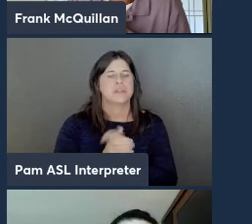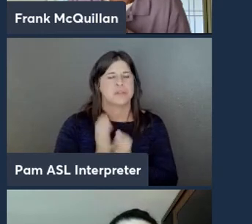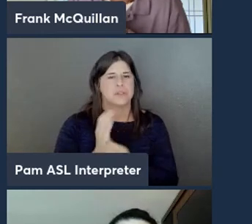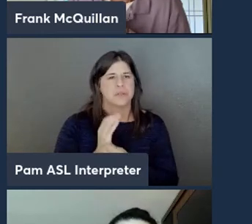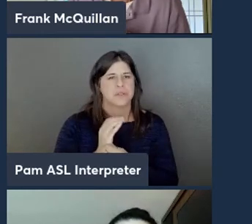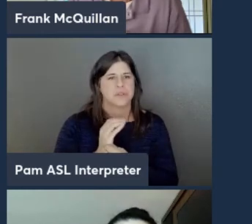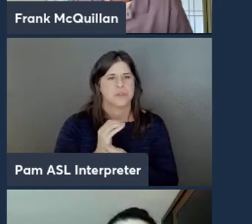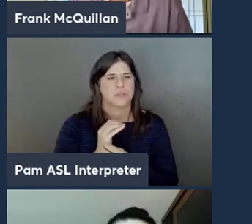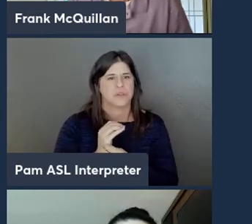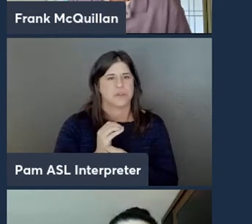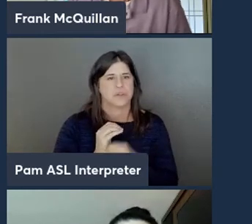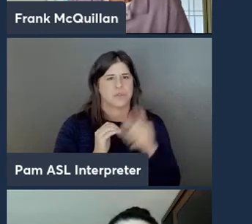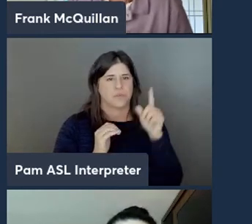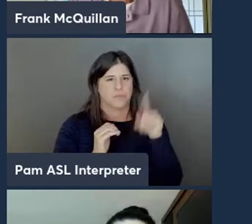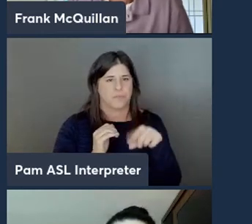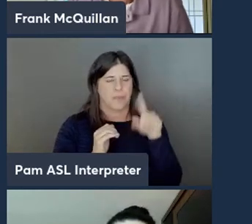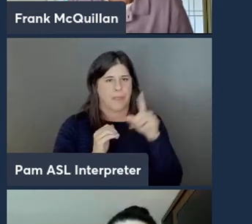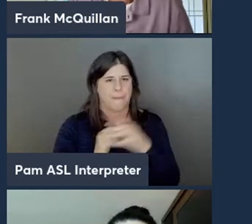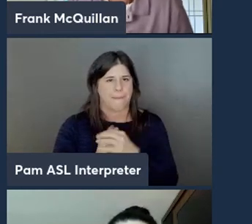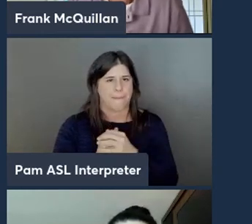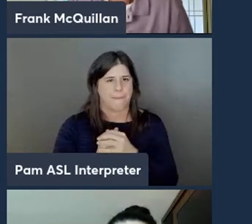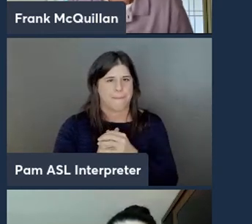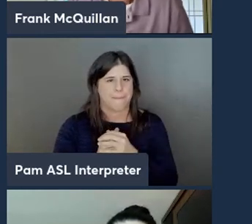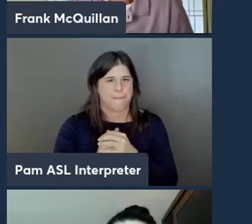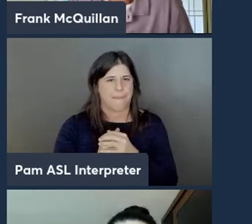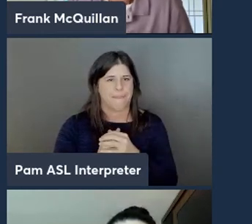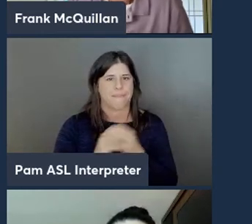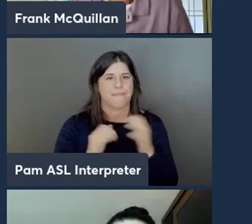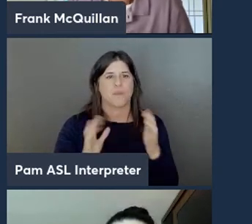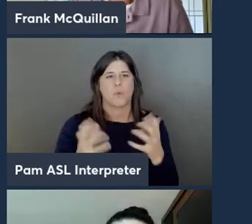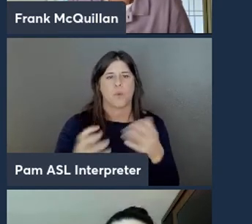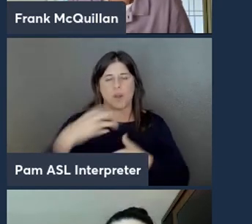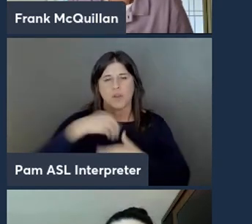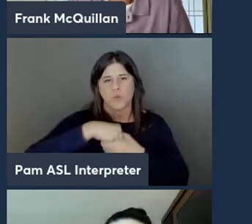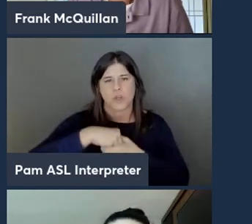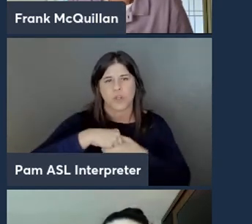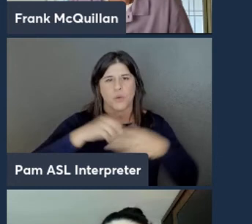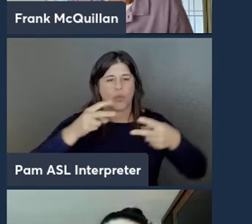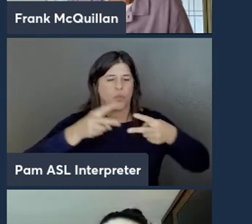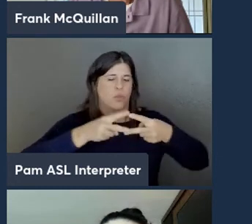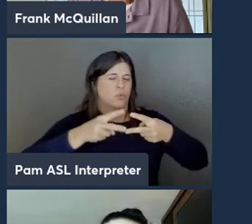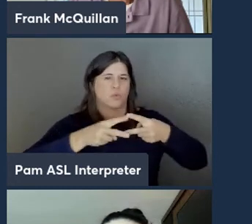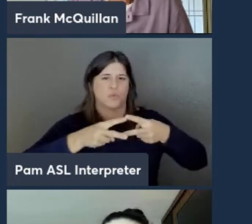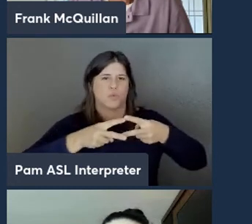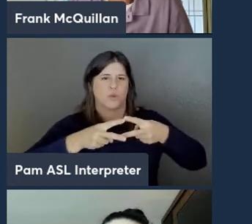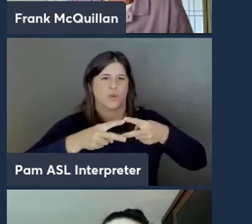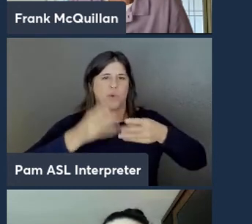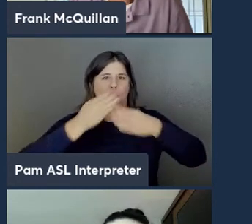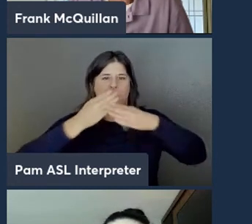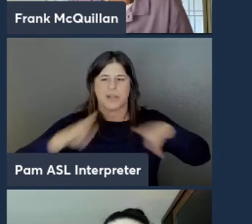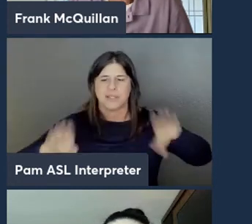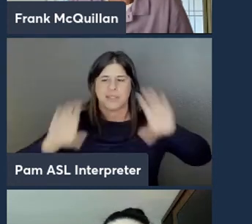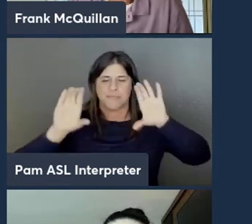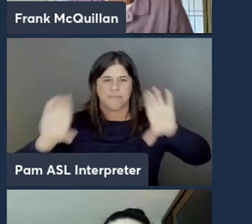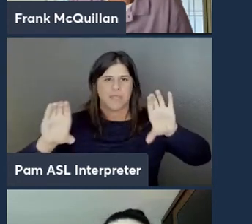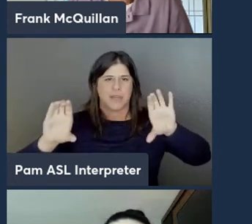So we get through, here we go through the audience. We want to include just these two variations. We're gonna split the traffic equally between the two.